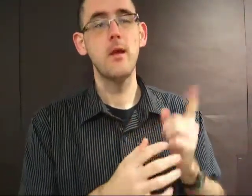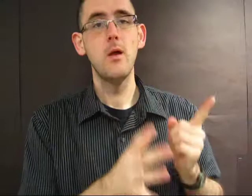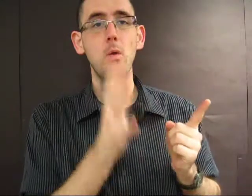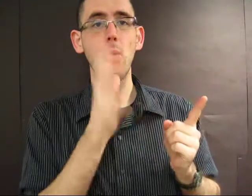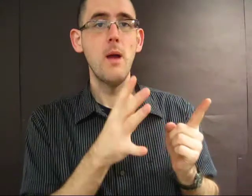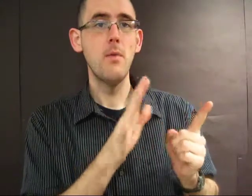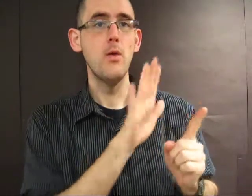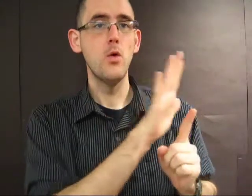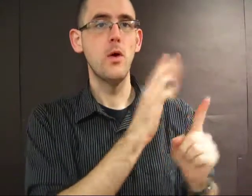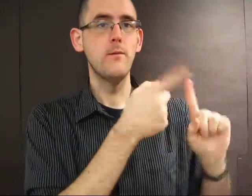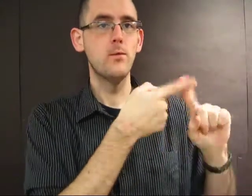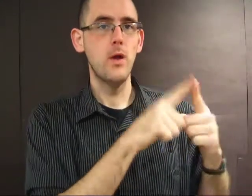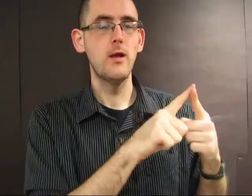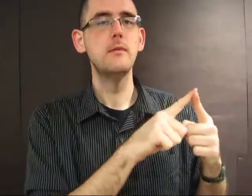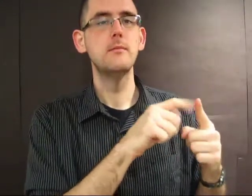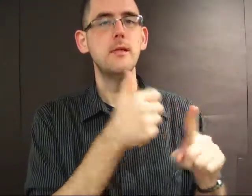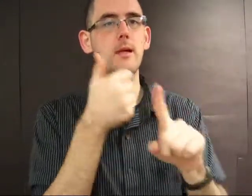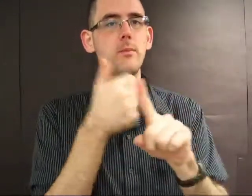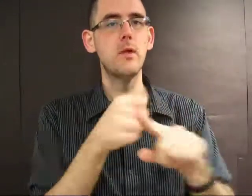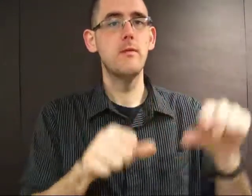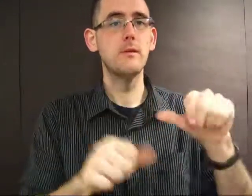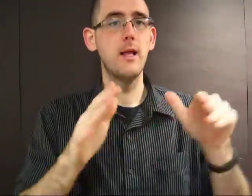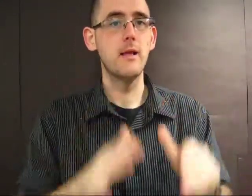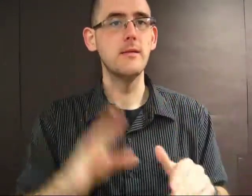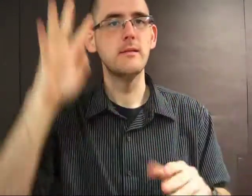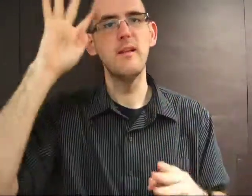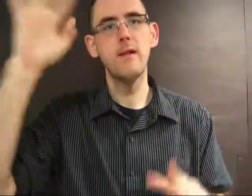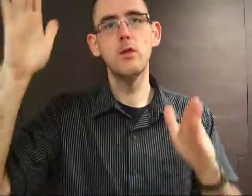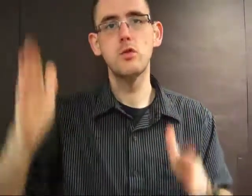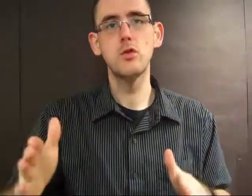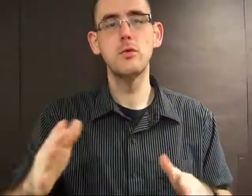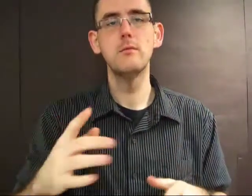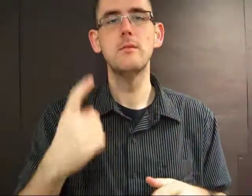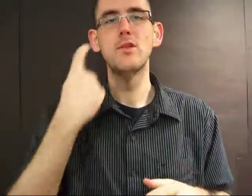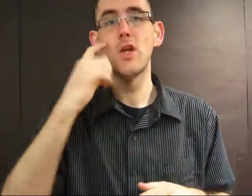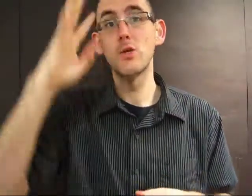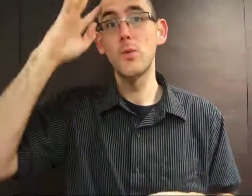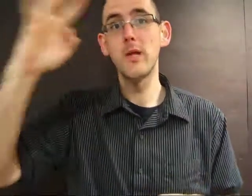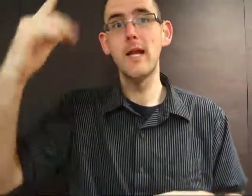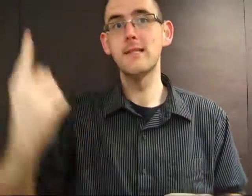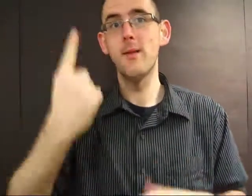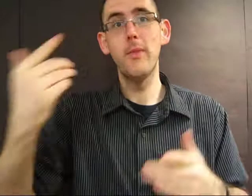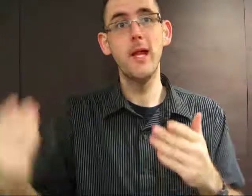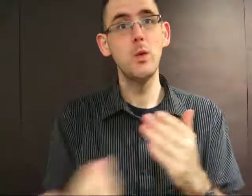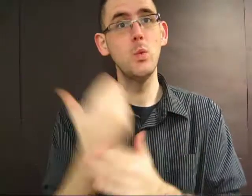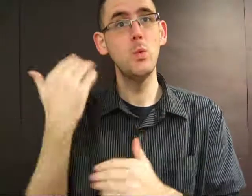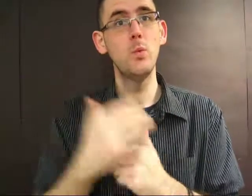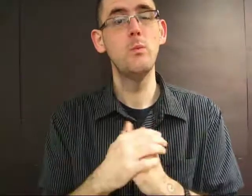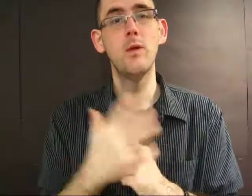Well, the grandmother has a friend who's a scientist and inventor, and he's just created something new.